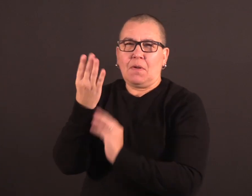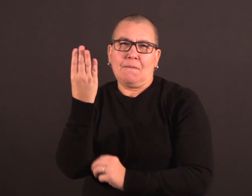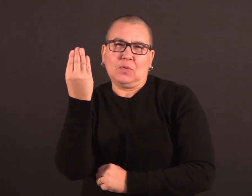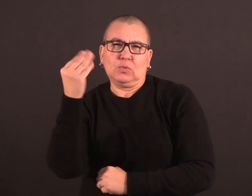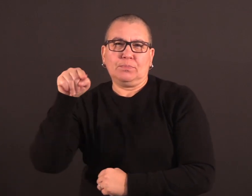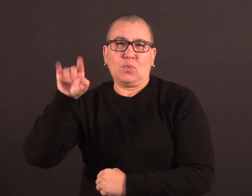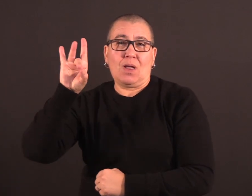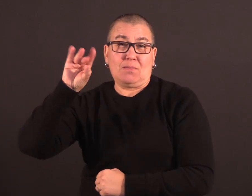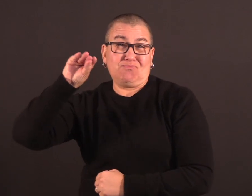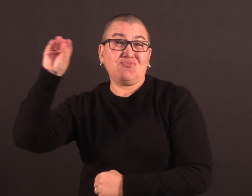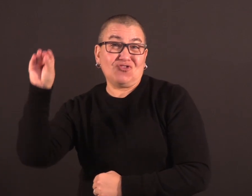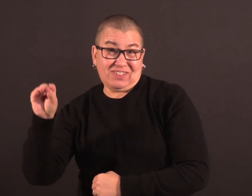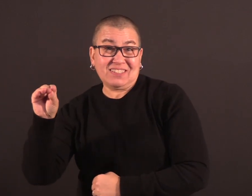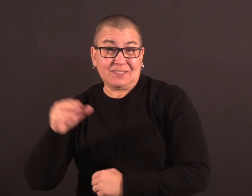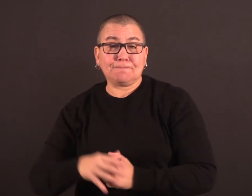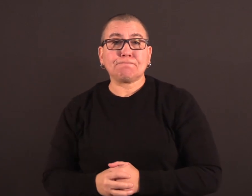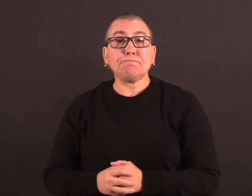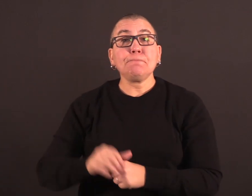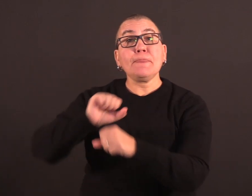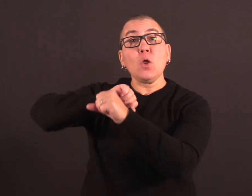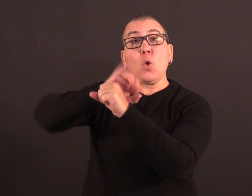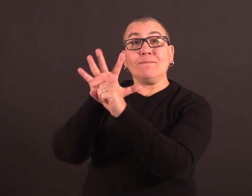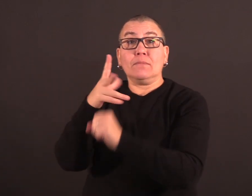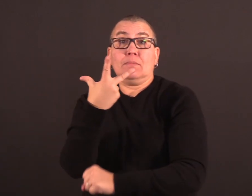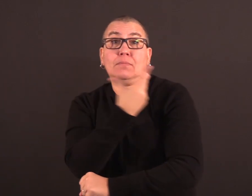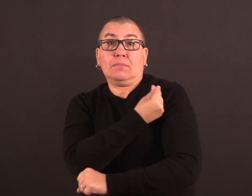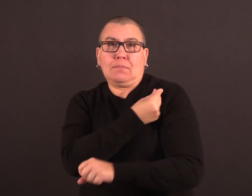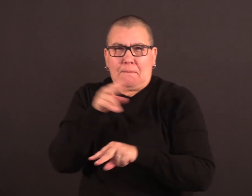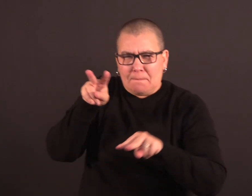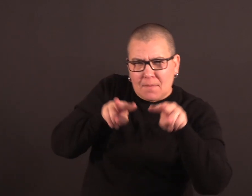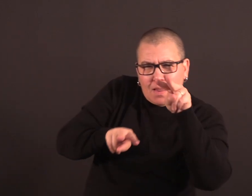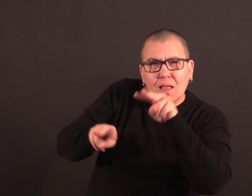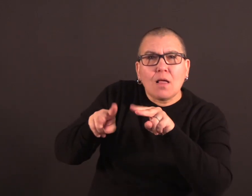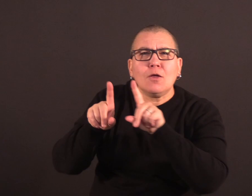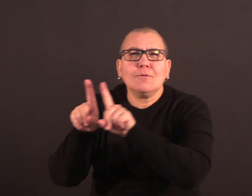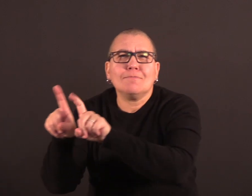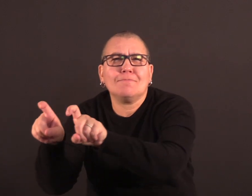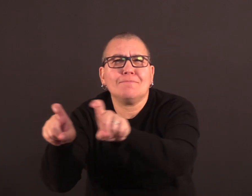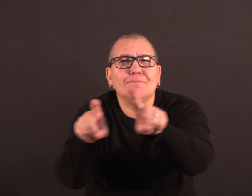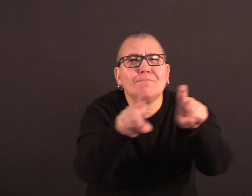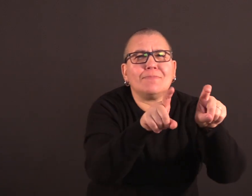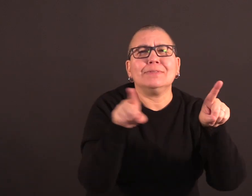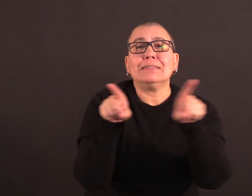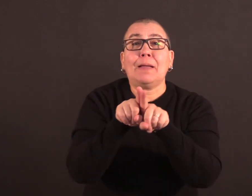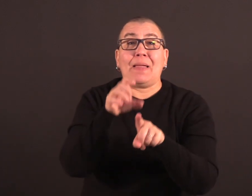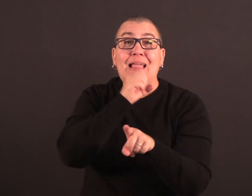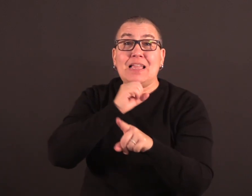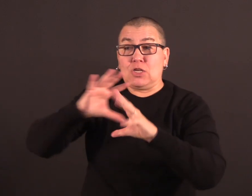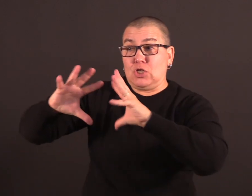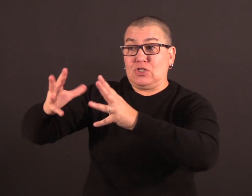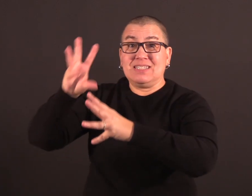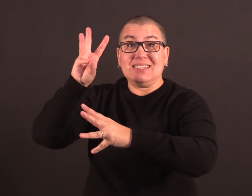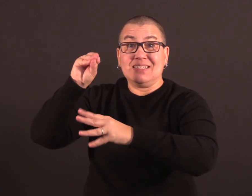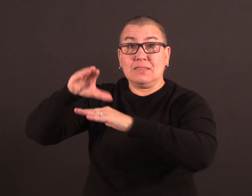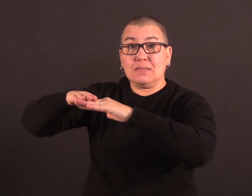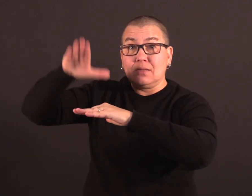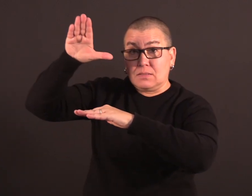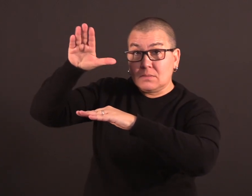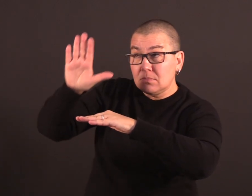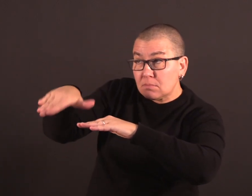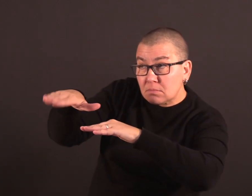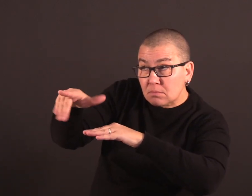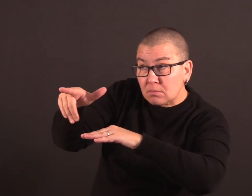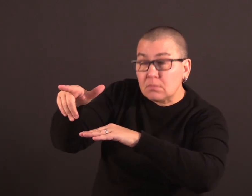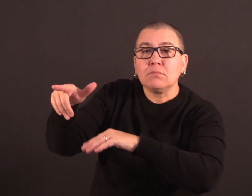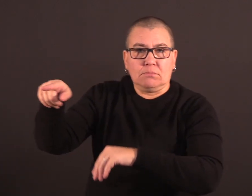group who said they would get vaccinated according to a survey conducted by KFF in early September.